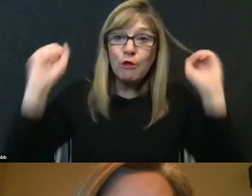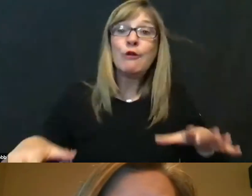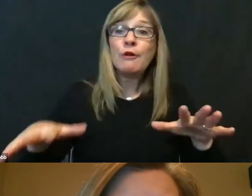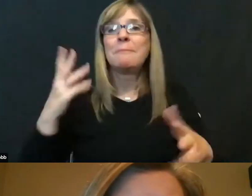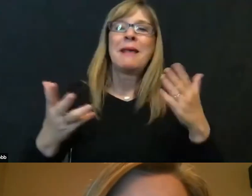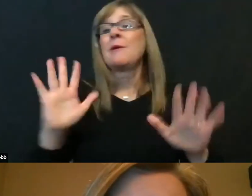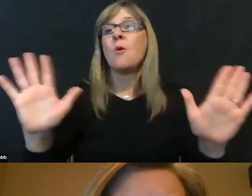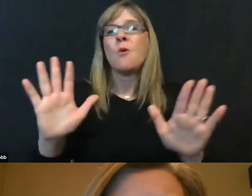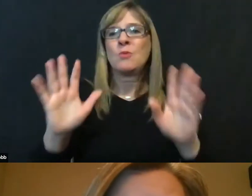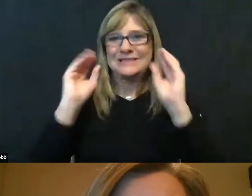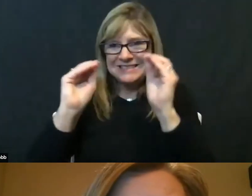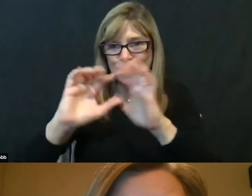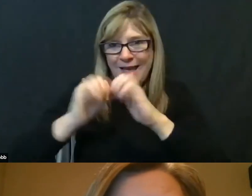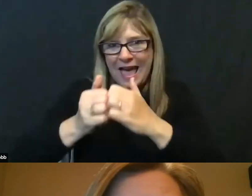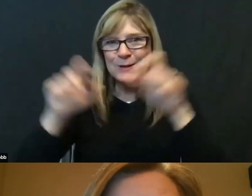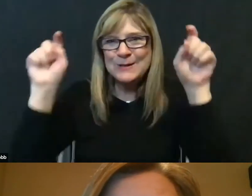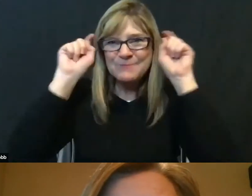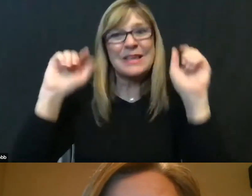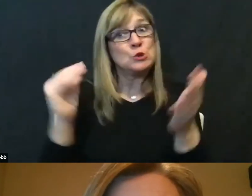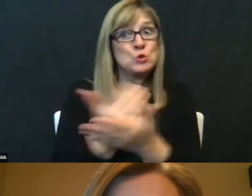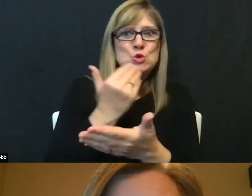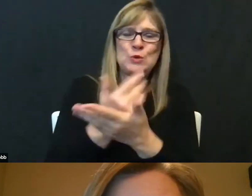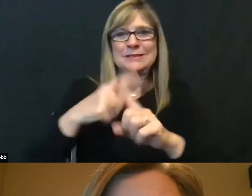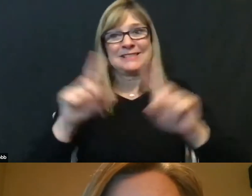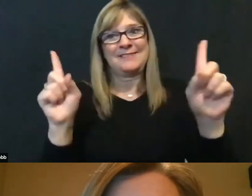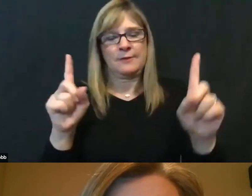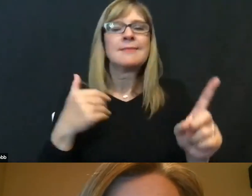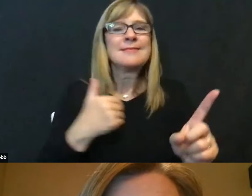It's something new and it's different and they've got some tricks to help you do that.